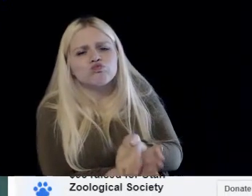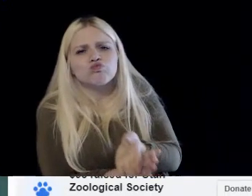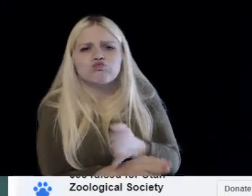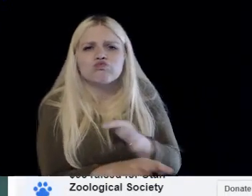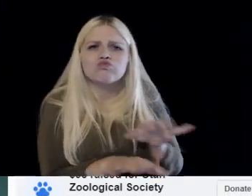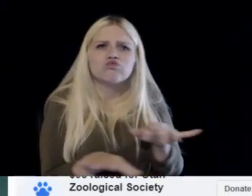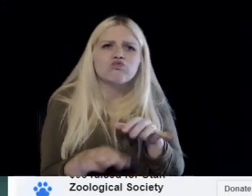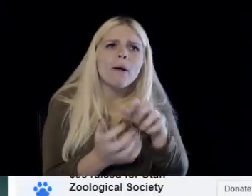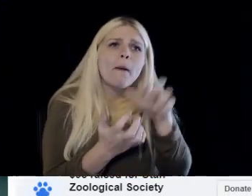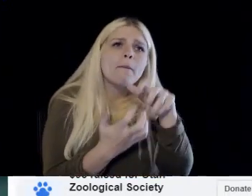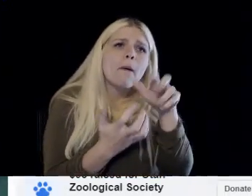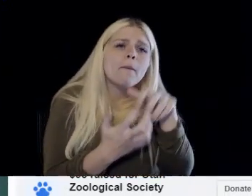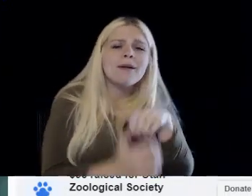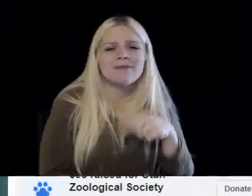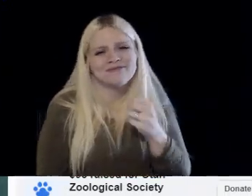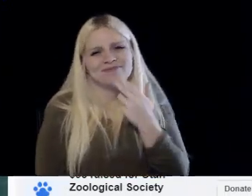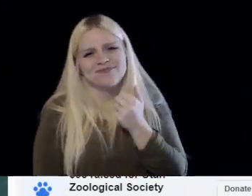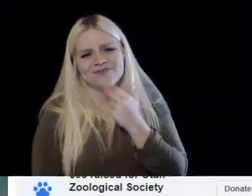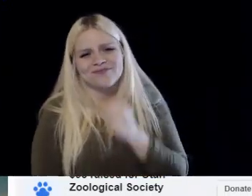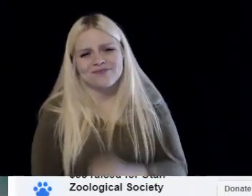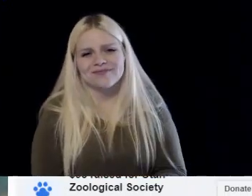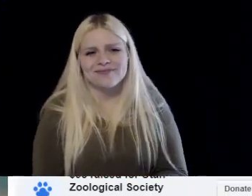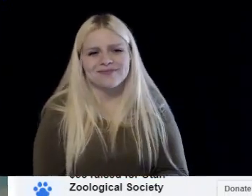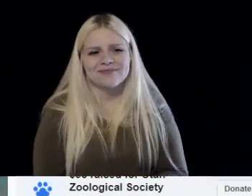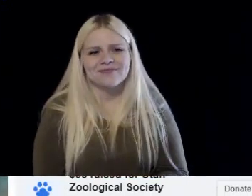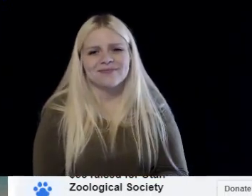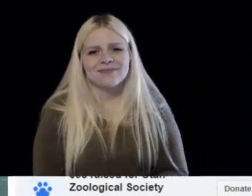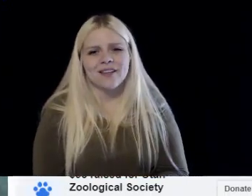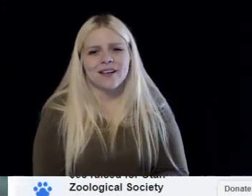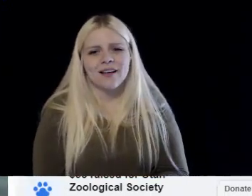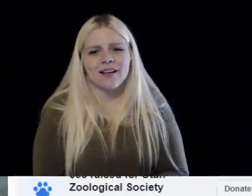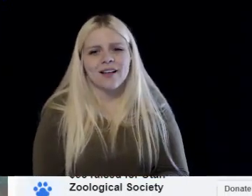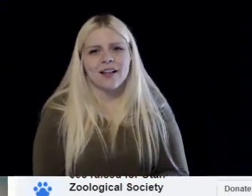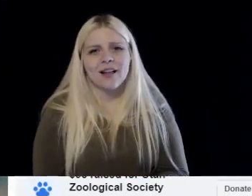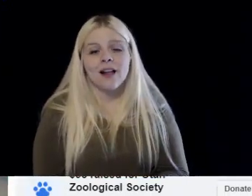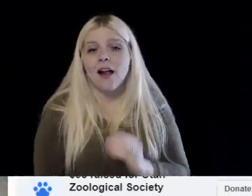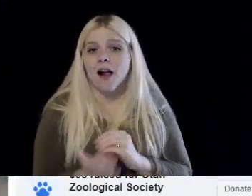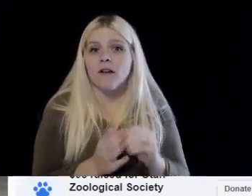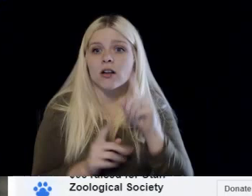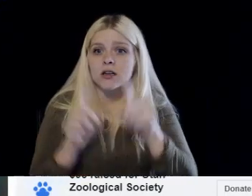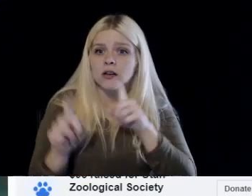Alright! You know, it's the favorite question of every Facebook Field Trip is: what sound do the sea lions make?